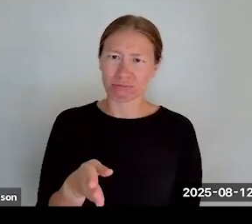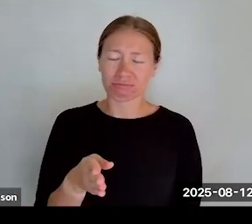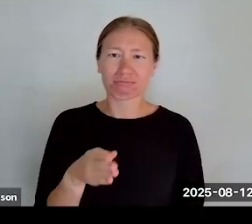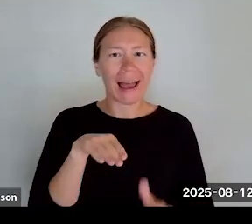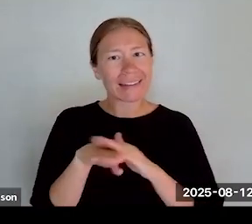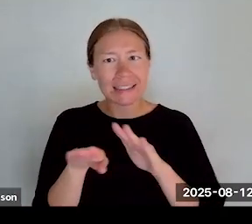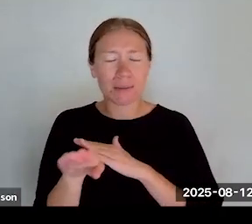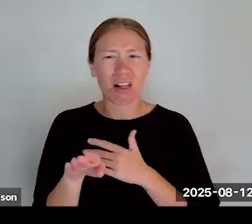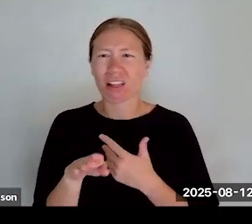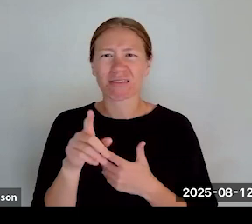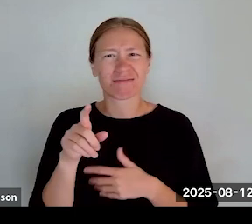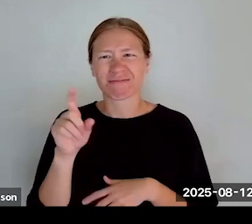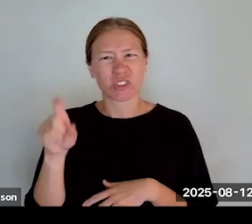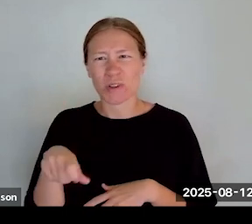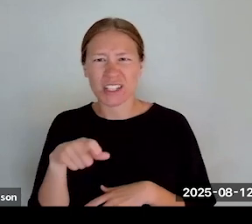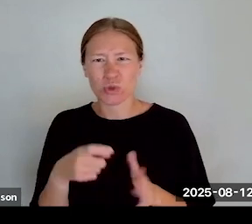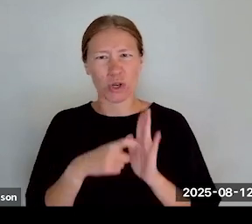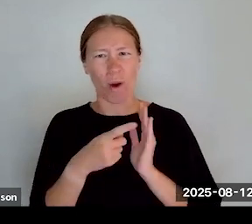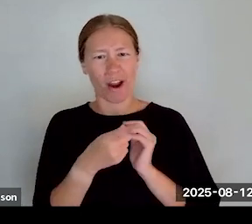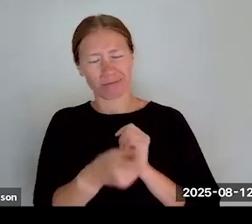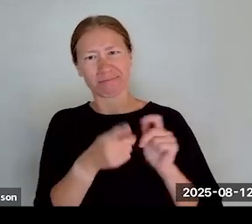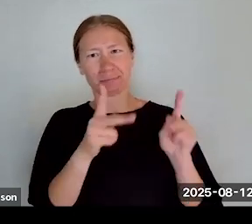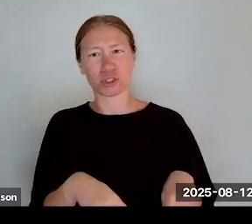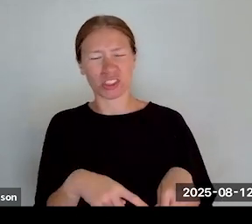to navigate a complex maze to grasp the intended meaning.